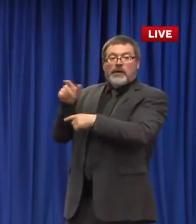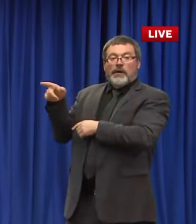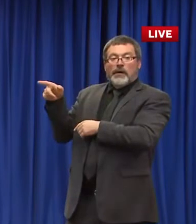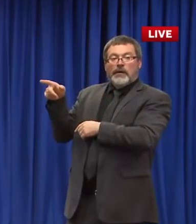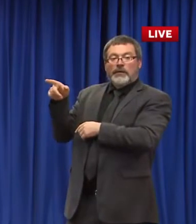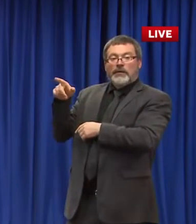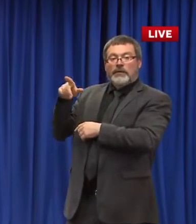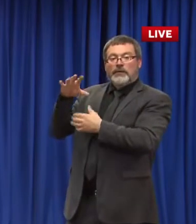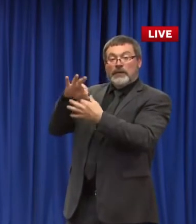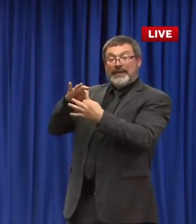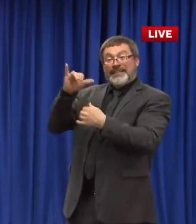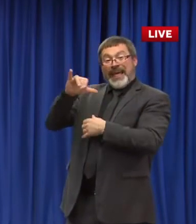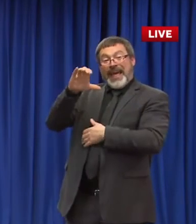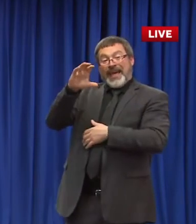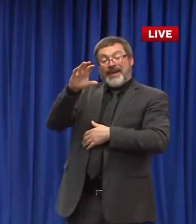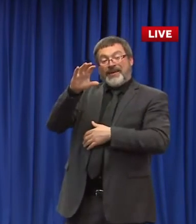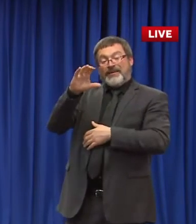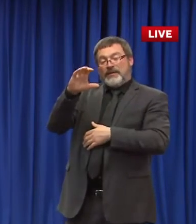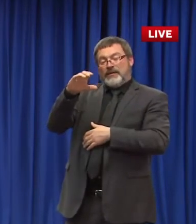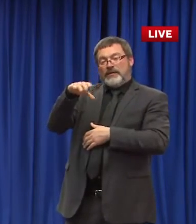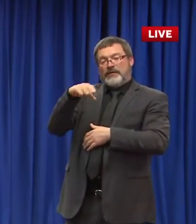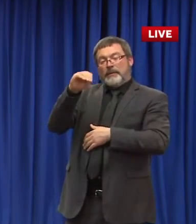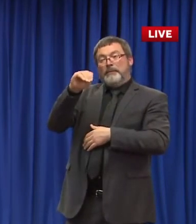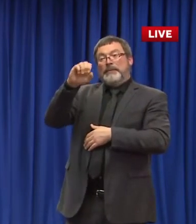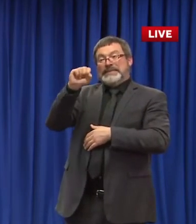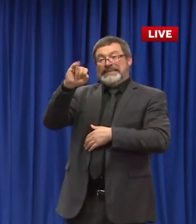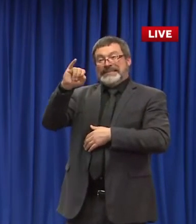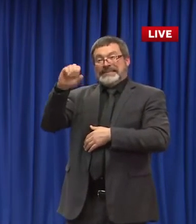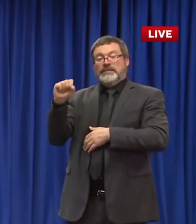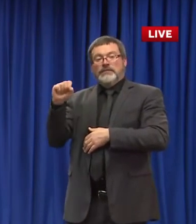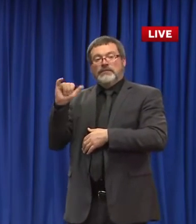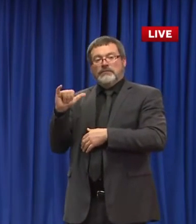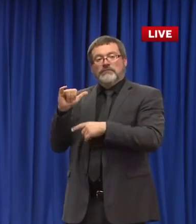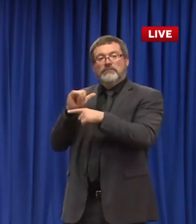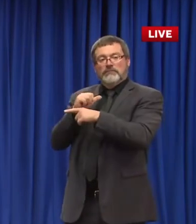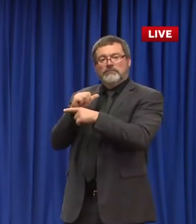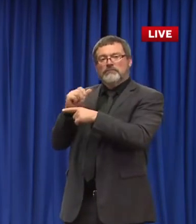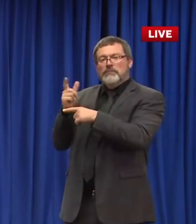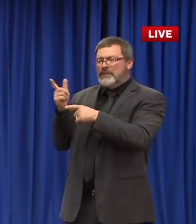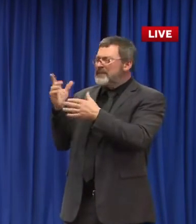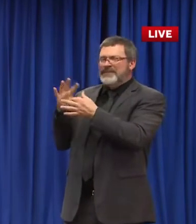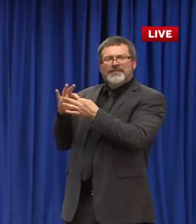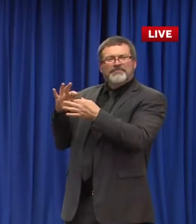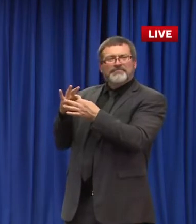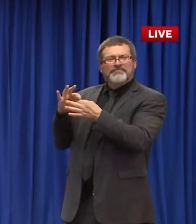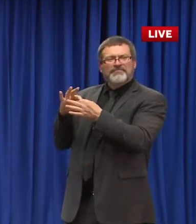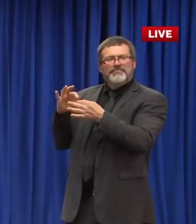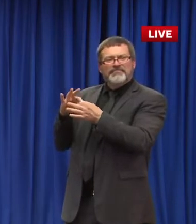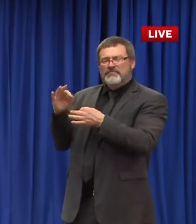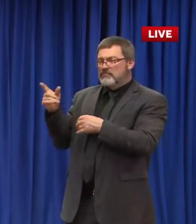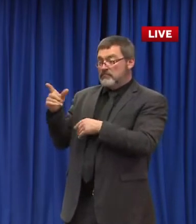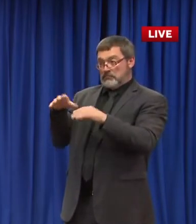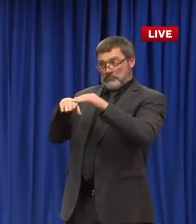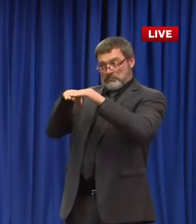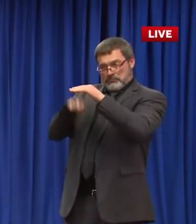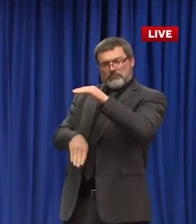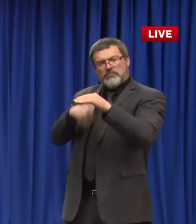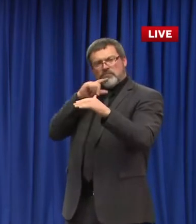THAT’S THE TO TAKE QUESTION FOR DR. CHAN, HON THE MULTI-SYSTEM SYNDROME. COULD YOU BE ANY MORE SPECIFIC ABOUT THE PERSON WHO IS DEALING WITH IT?